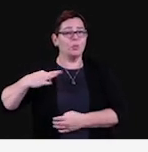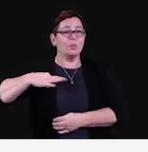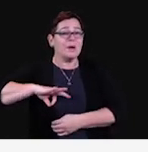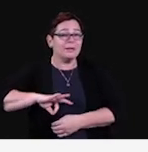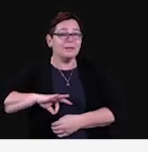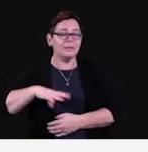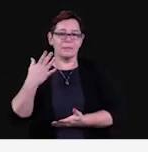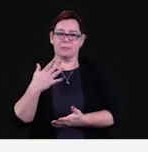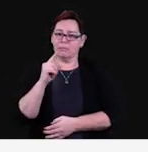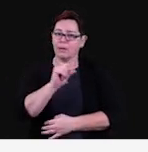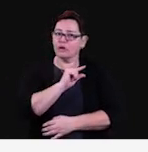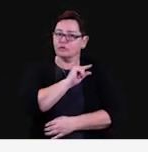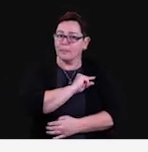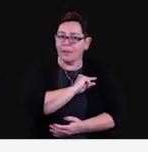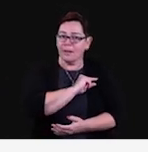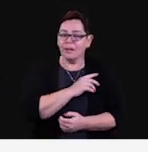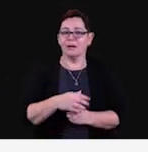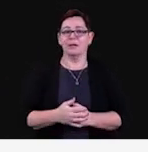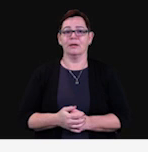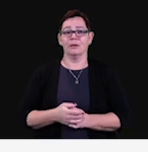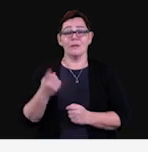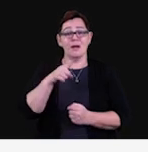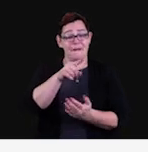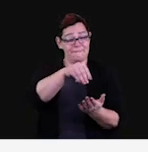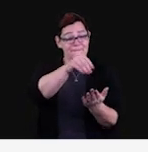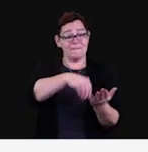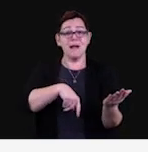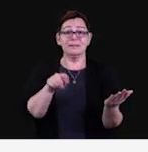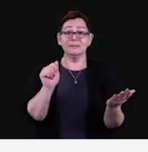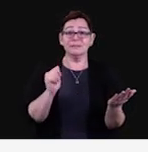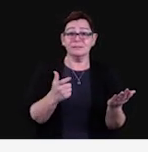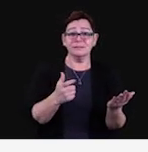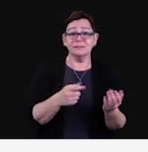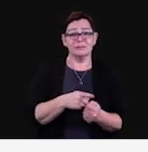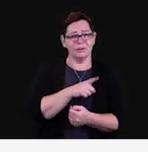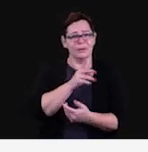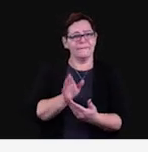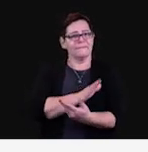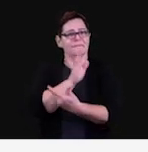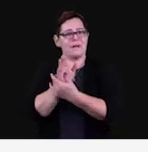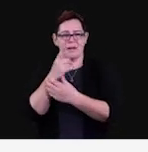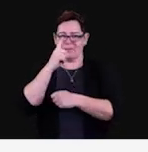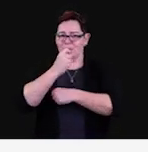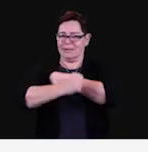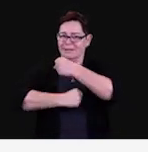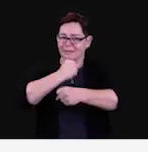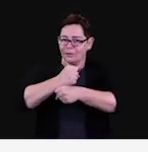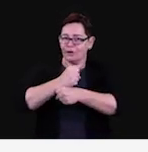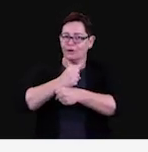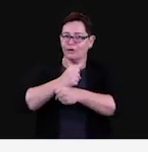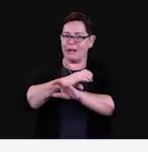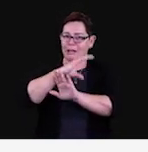When you file taxes, you are filing for the calendar year, January 1 to December 31.